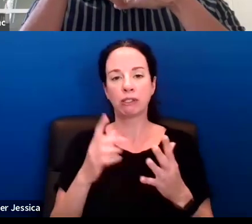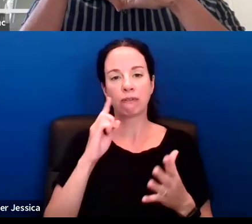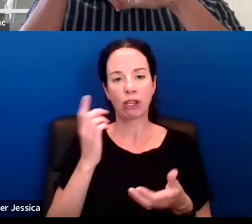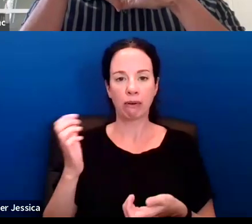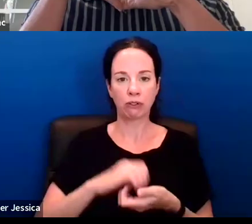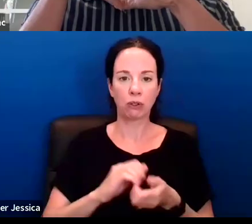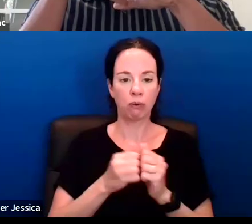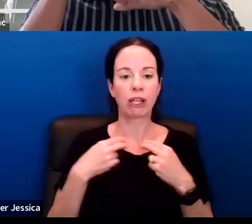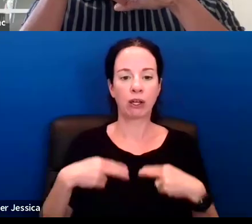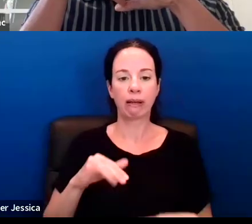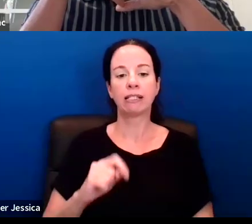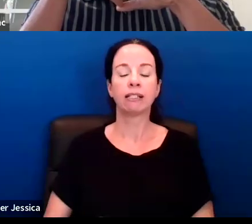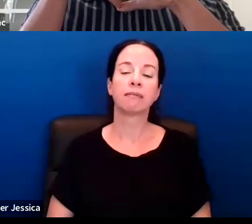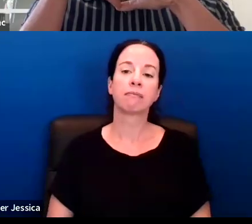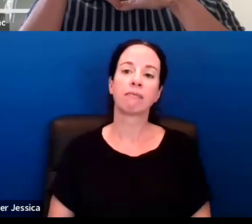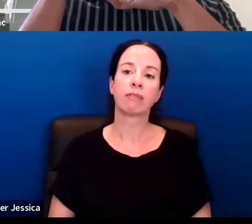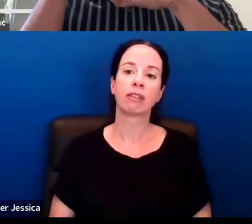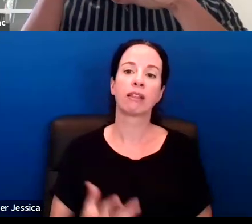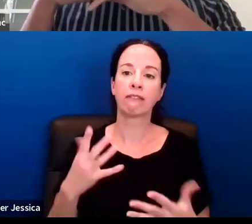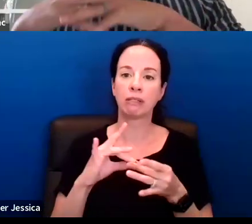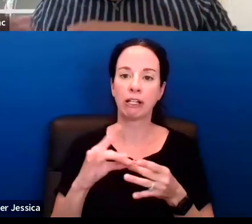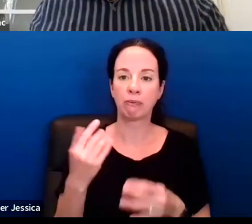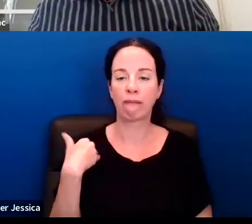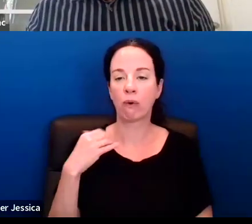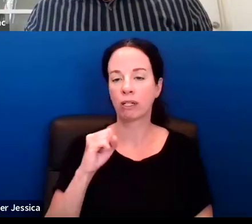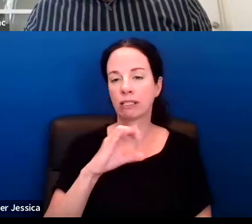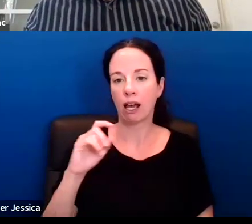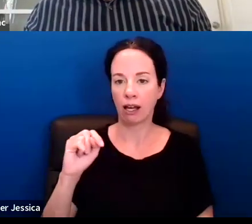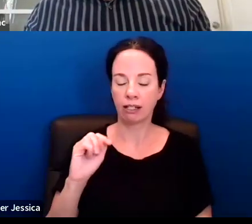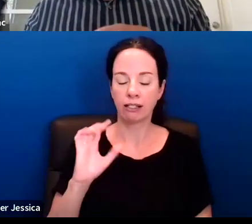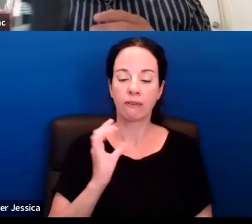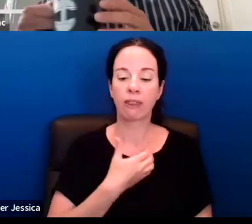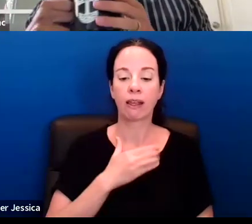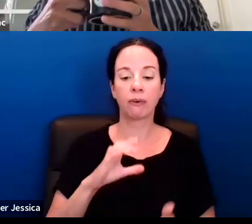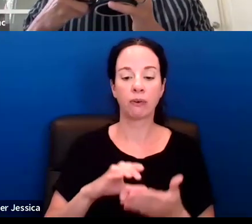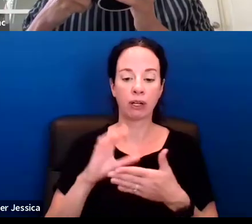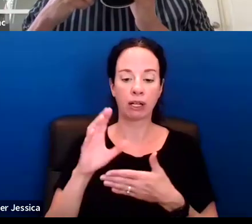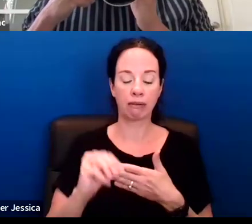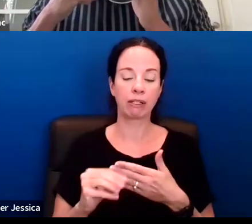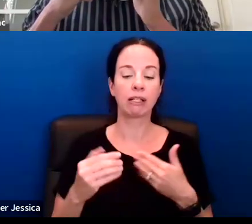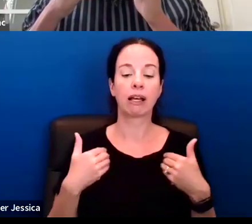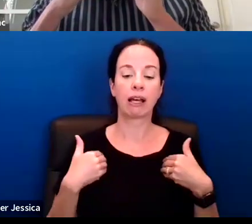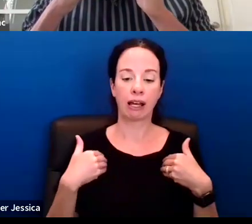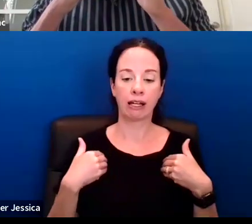Human-I-T. So, as you mentioned, Scott, our curriculum does have a module specifically on